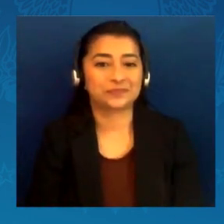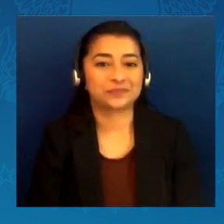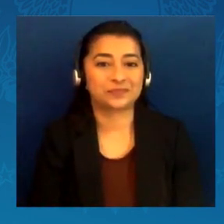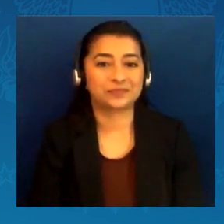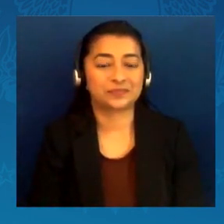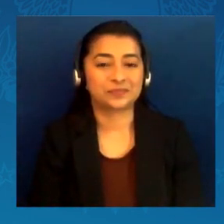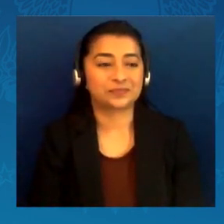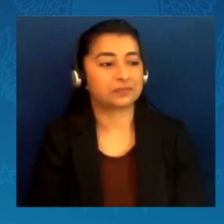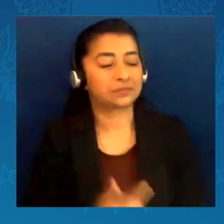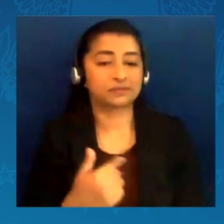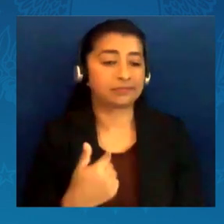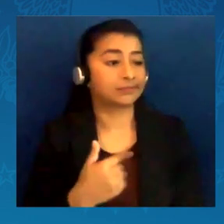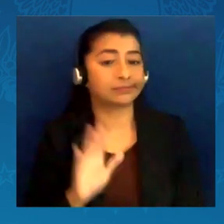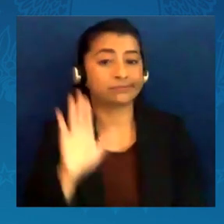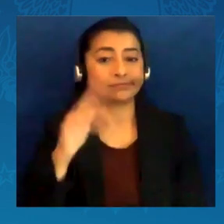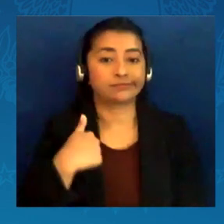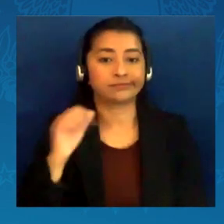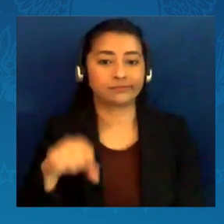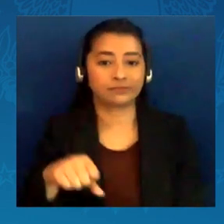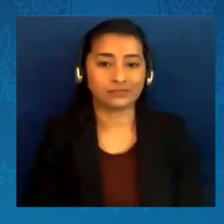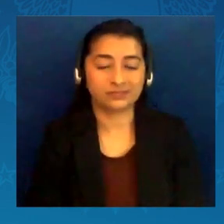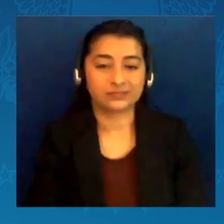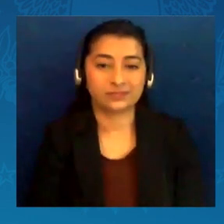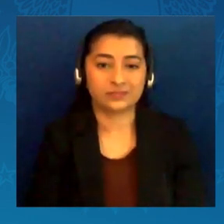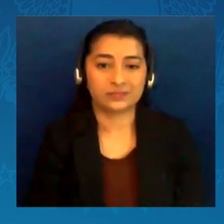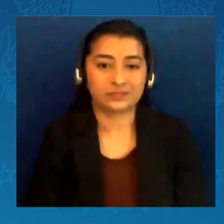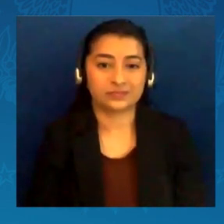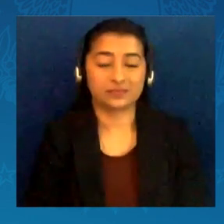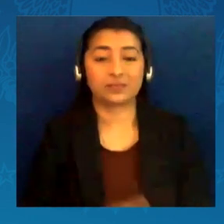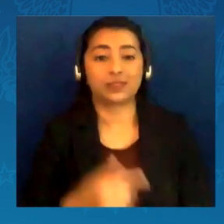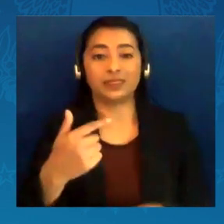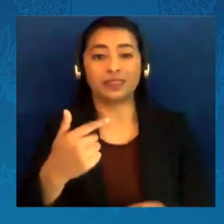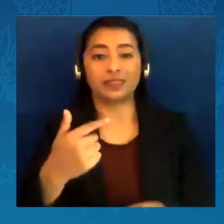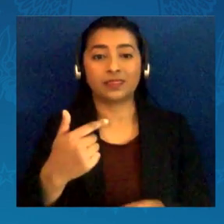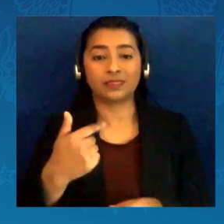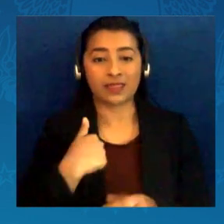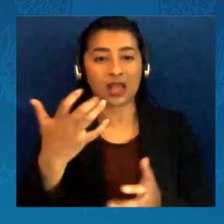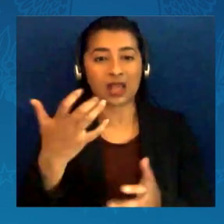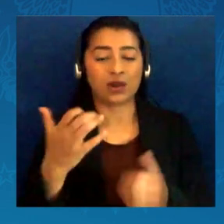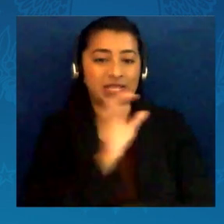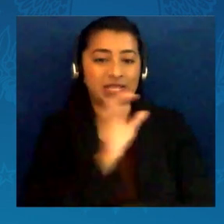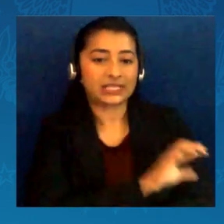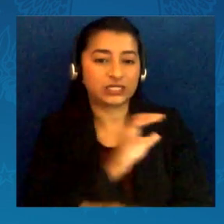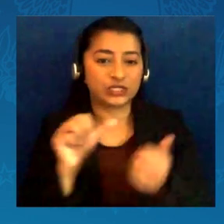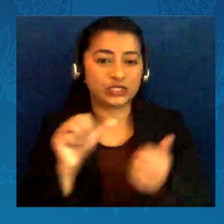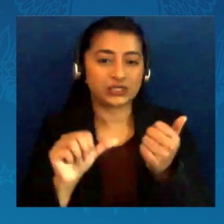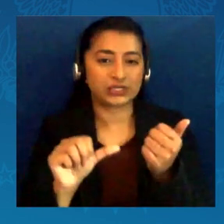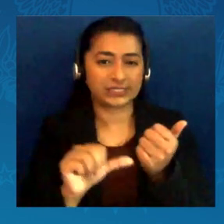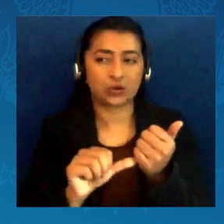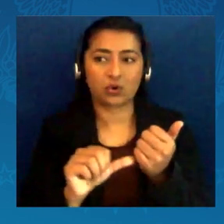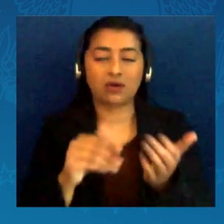Female Speaker: So I will not actually be a physician assistant, but also I do also one thing I've just learned,